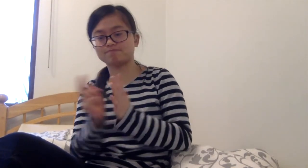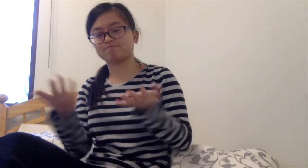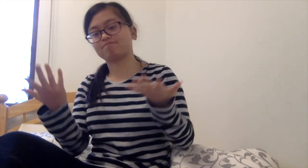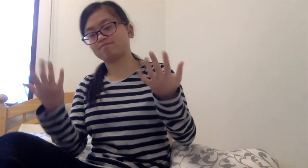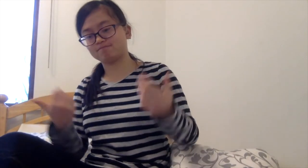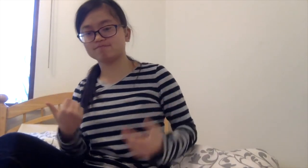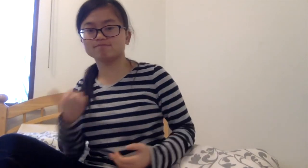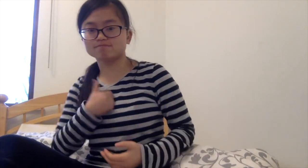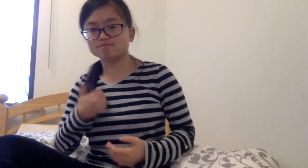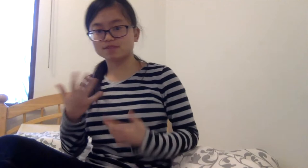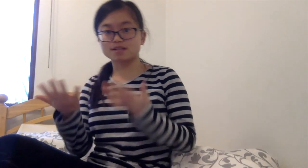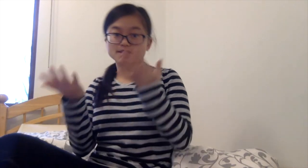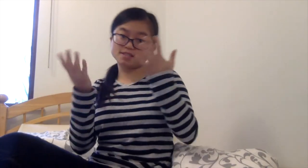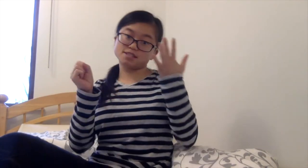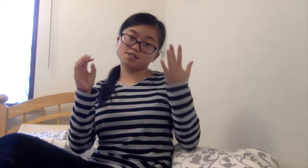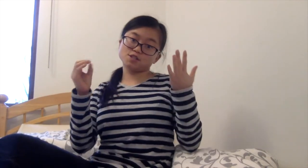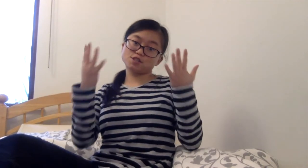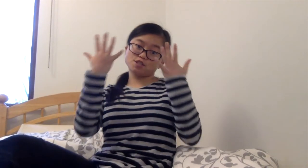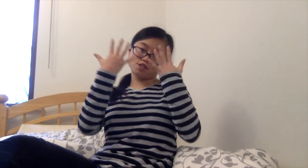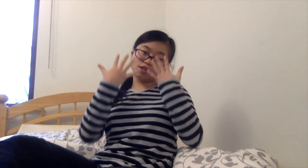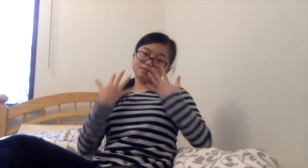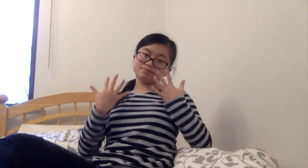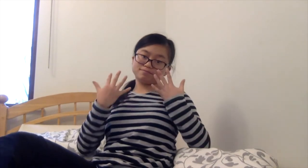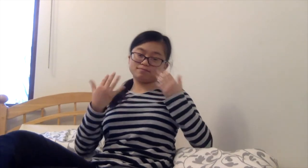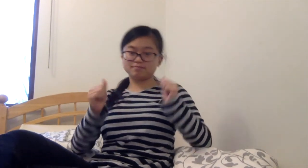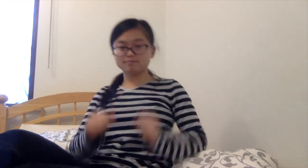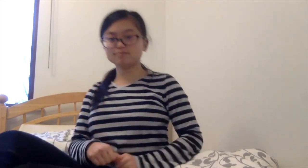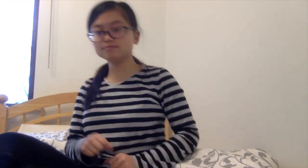I am sorry so sad